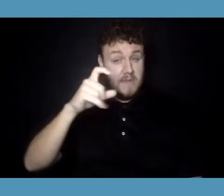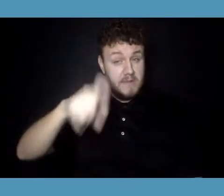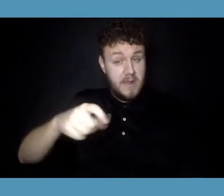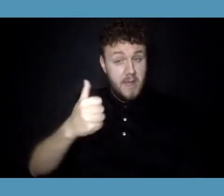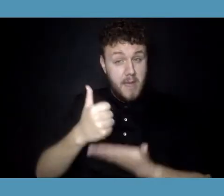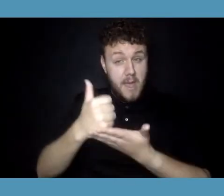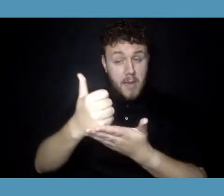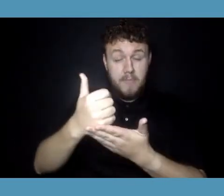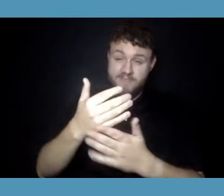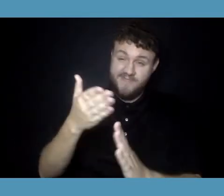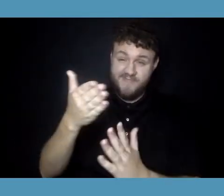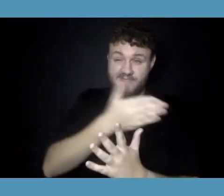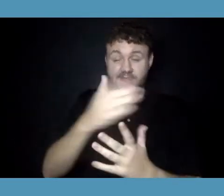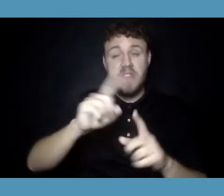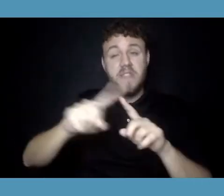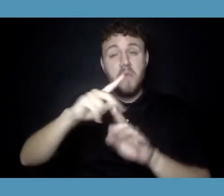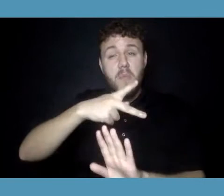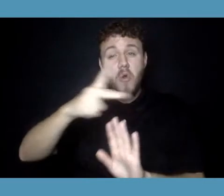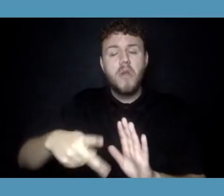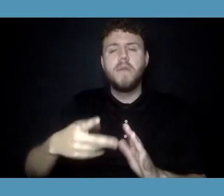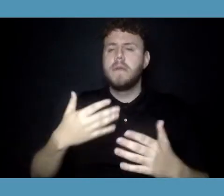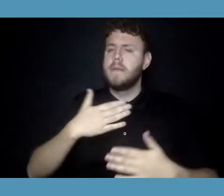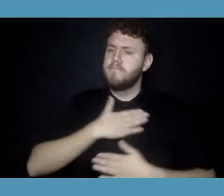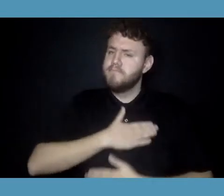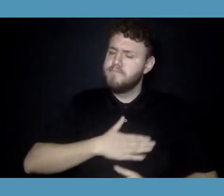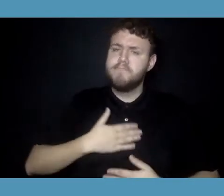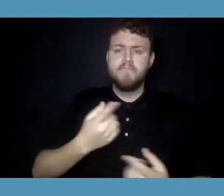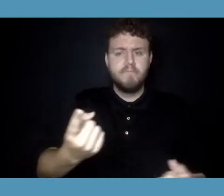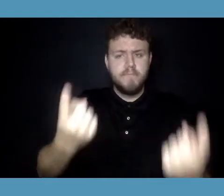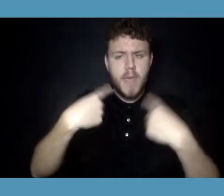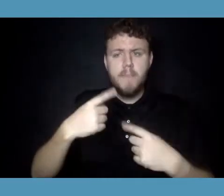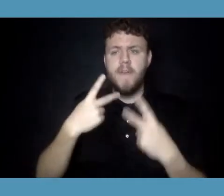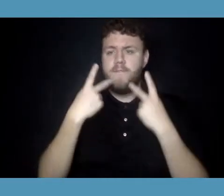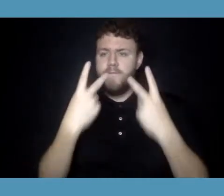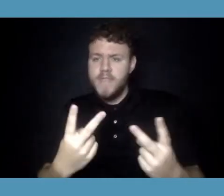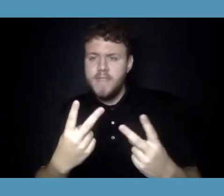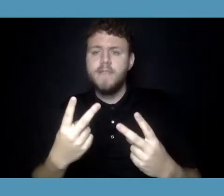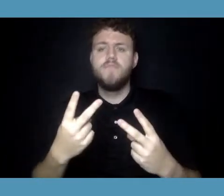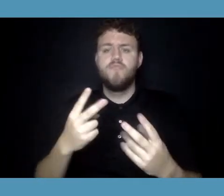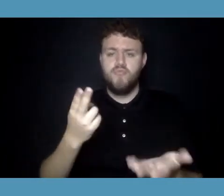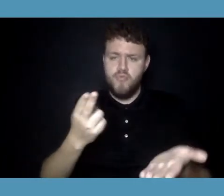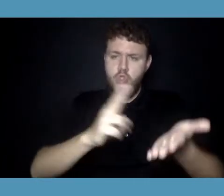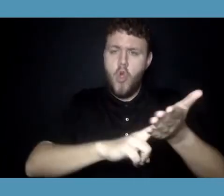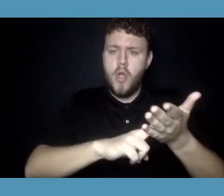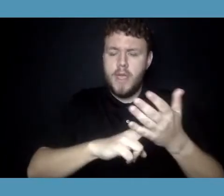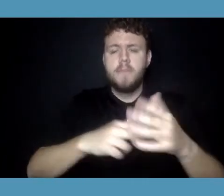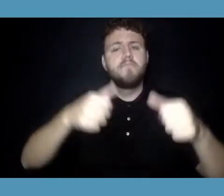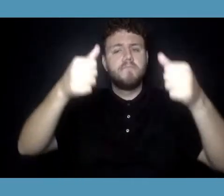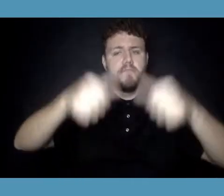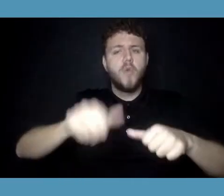forum, create a login and post your questions. A member of the community or one of our student